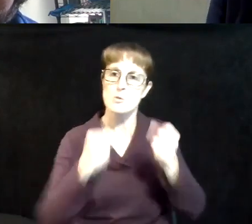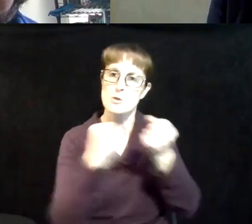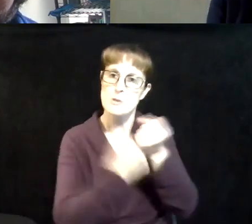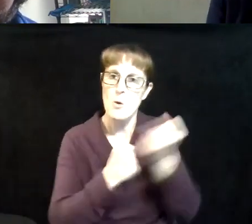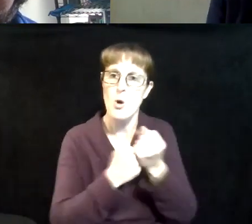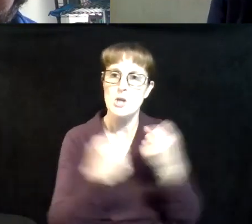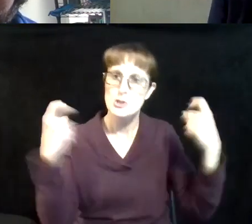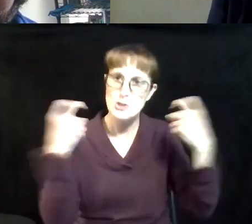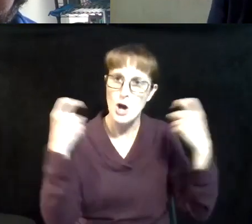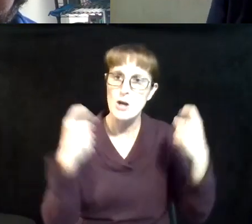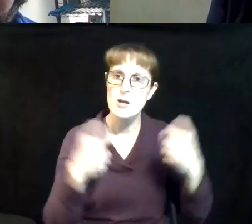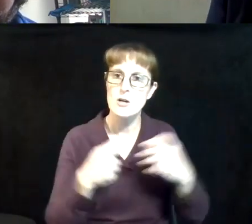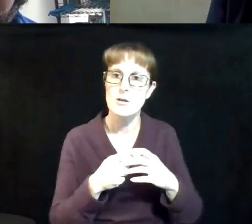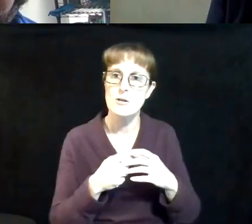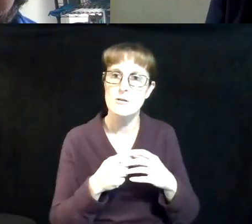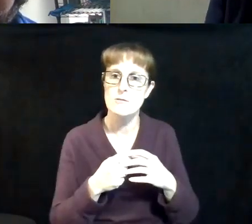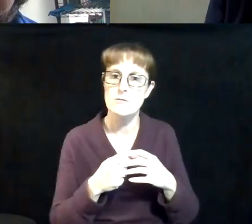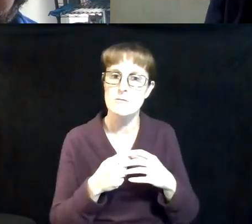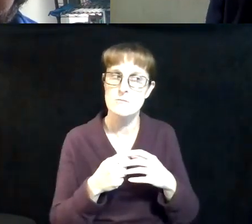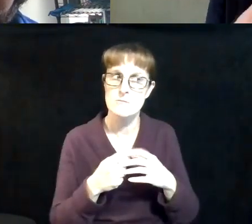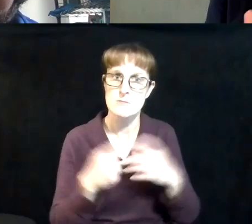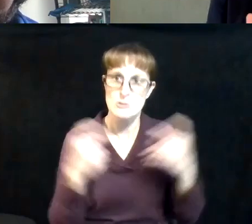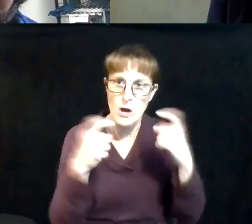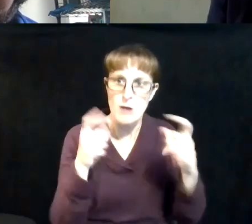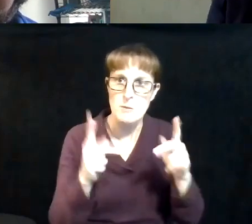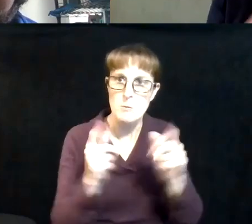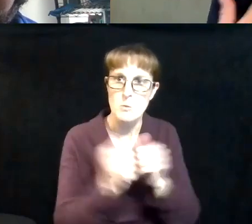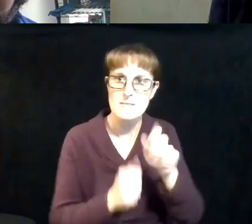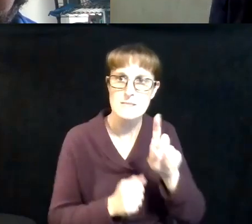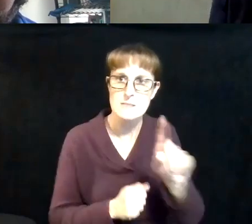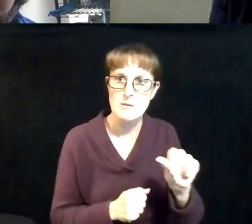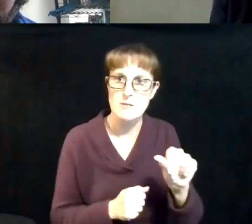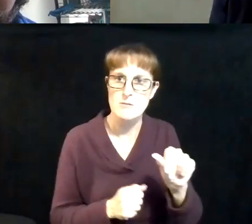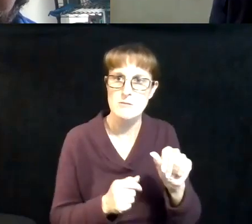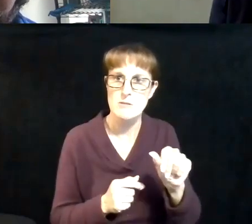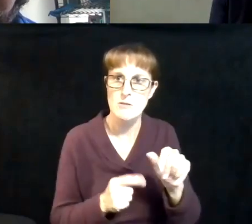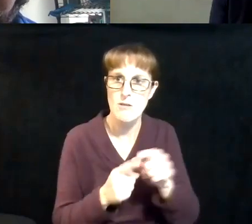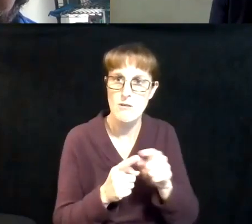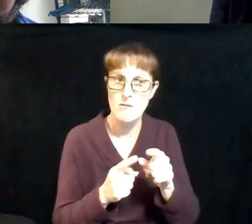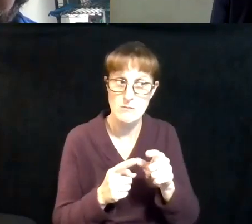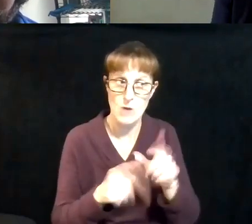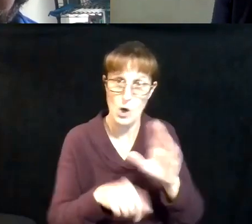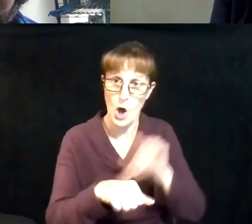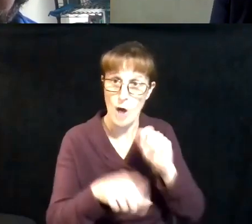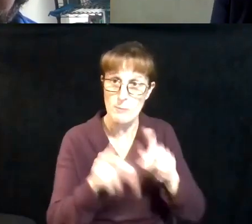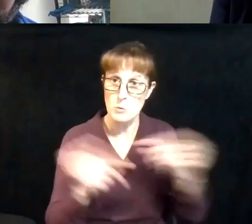with disabilities to come forward and to admit they were wrong and some simply